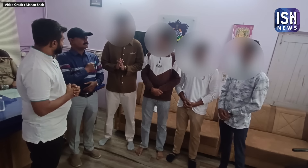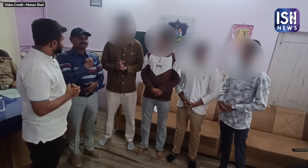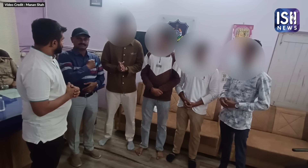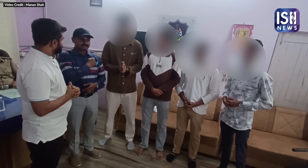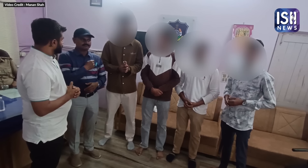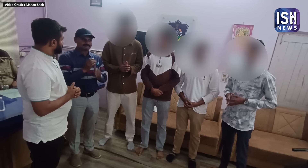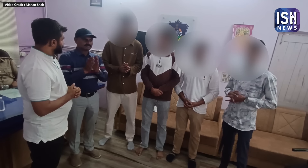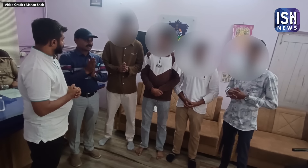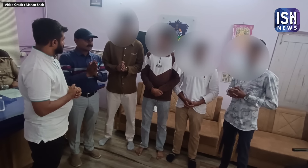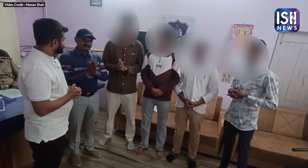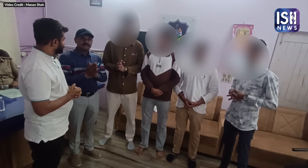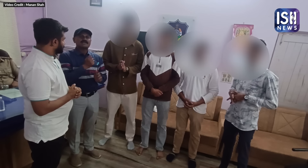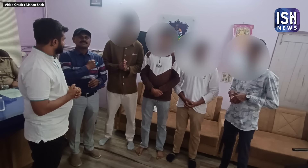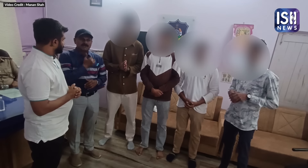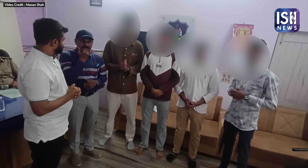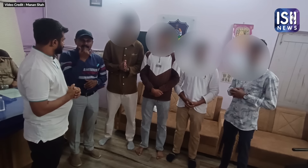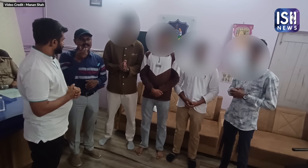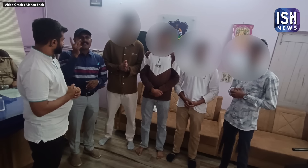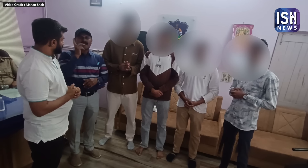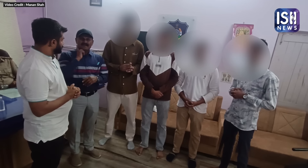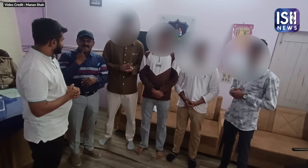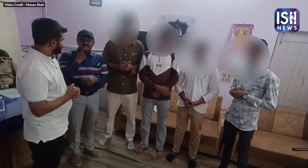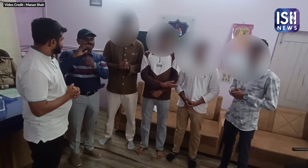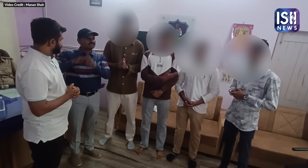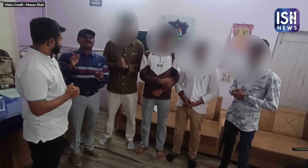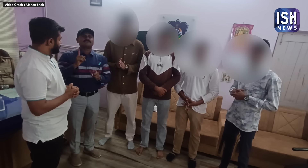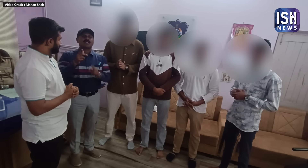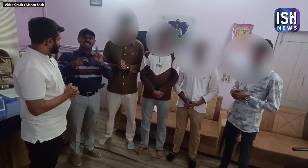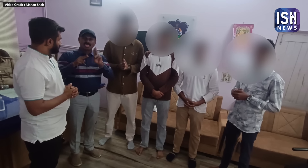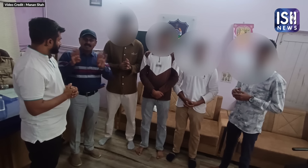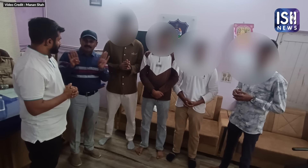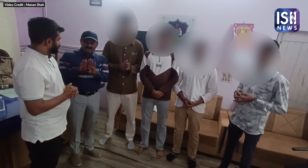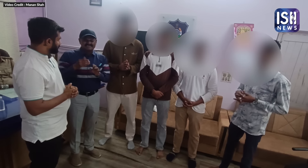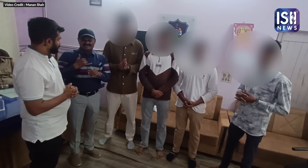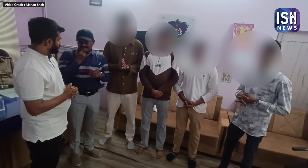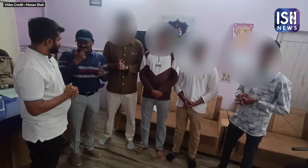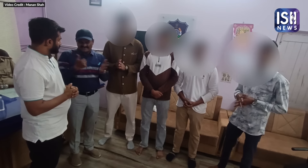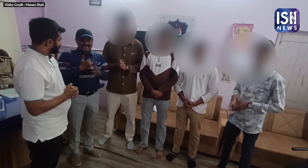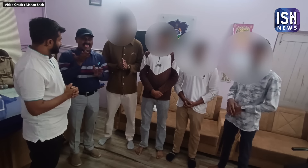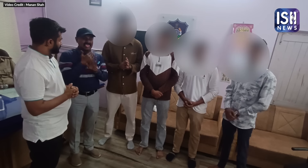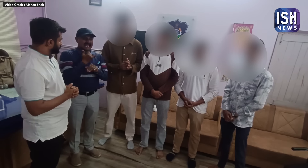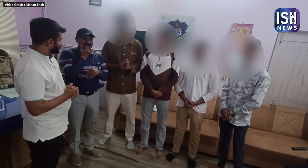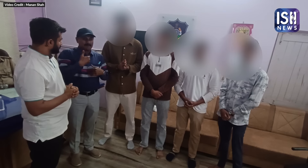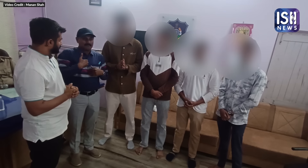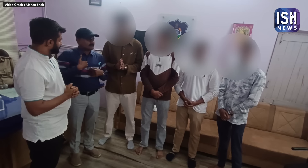I am also very remorseful. I did not intend to discriminate or mock Deaf people.